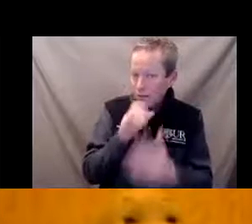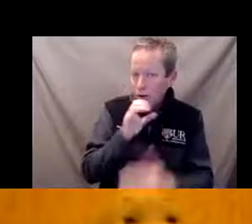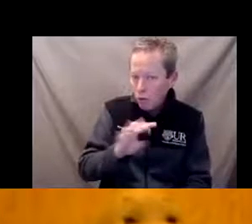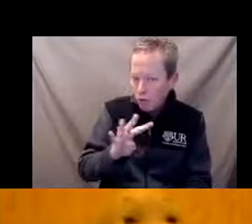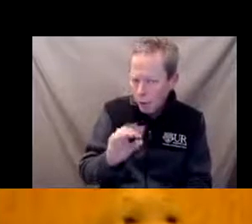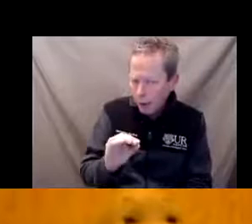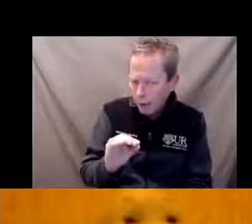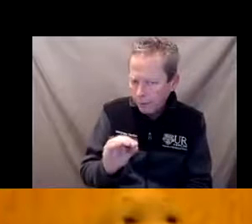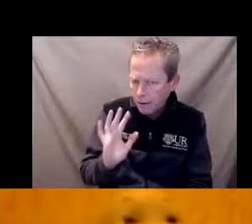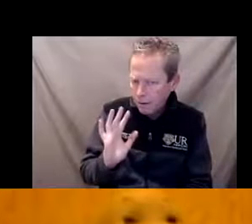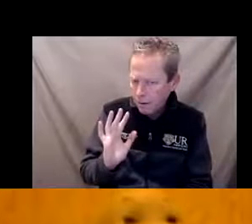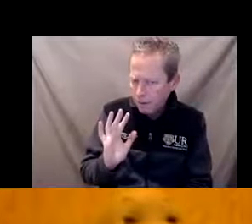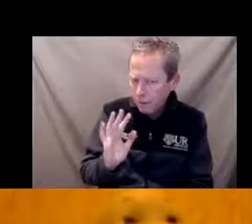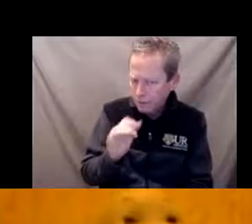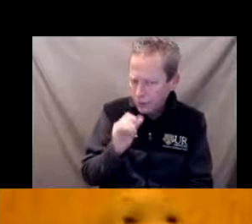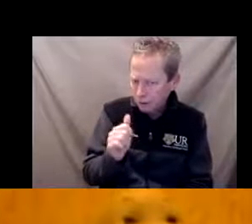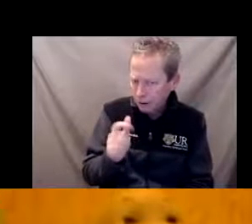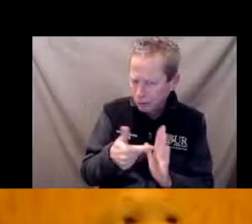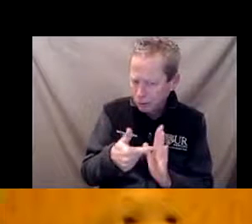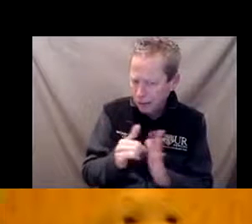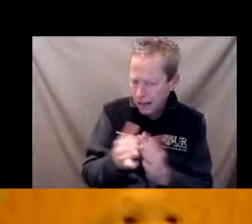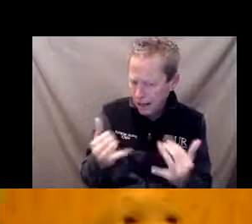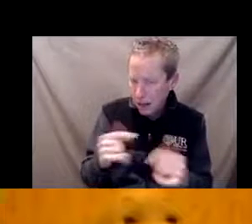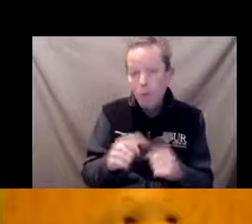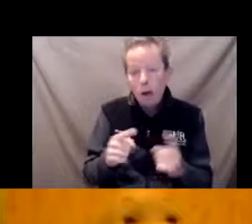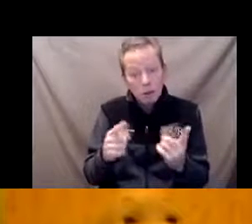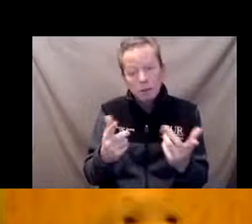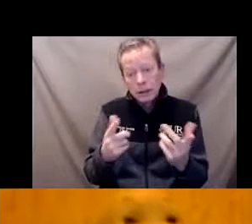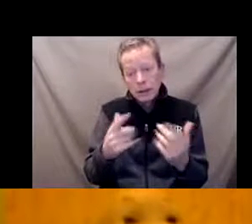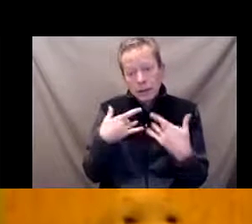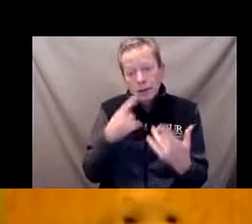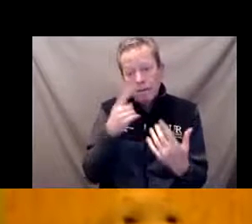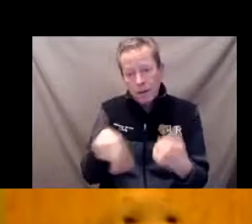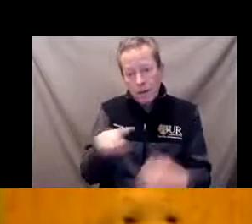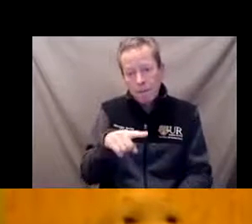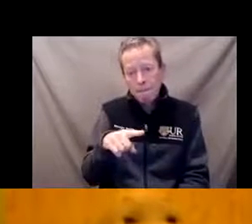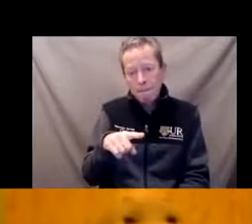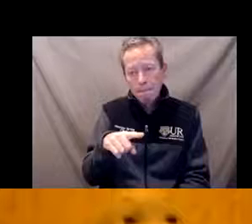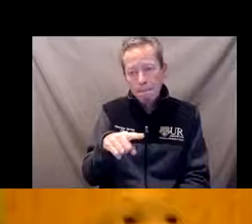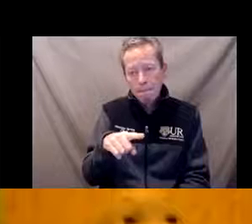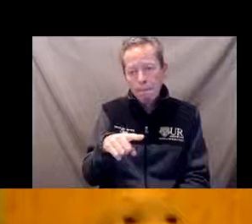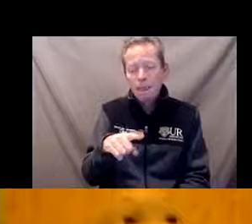they shouldn't be doing this but this is totally typical for them and their signs of aging. As I